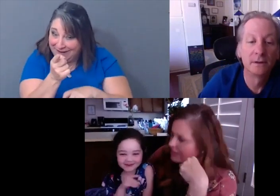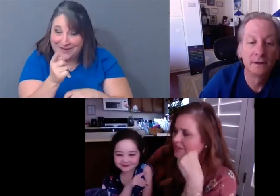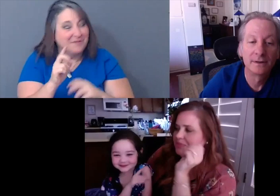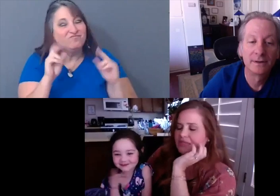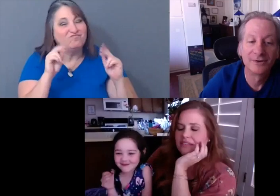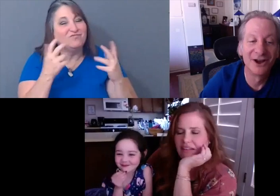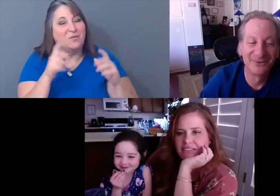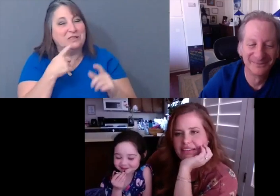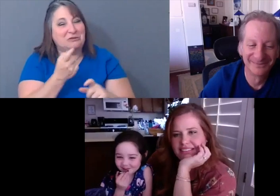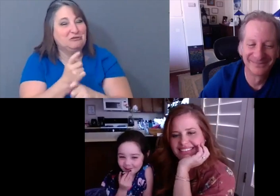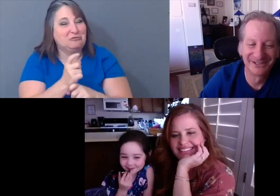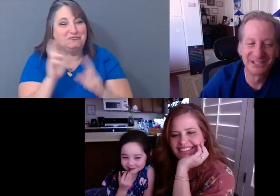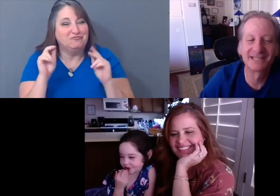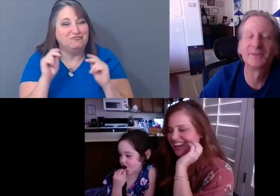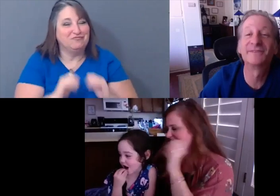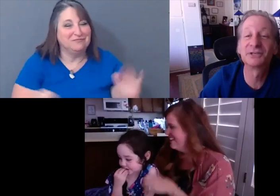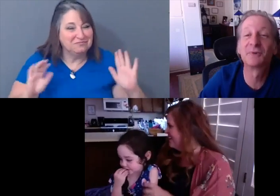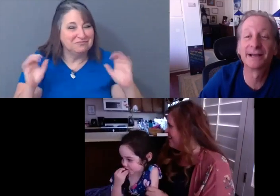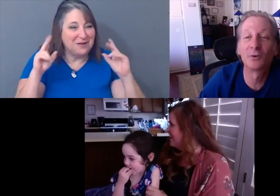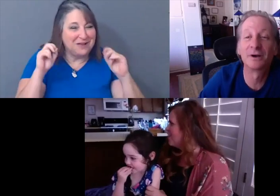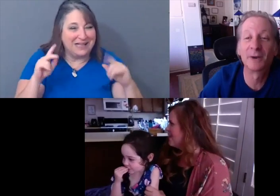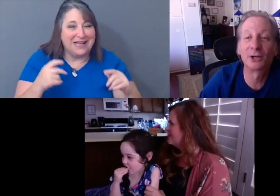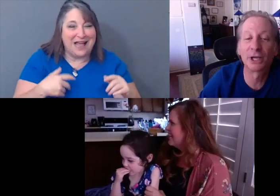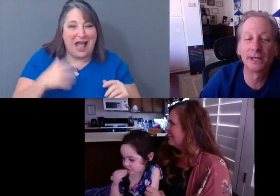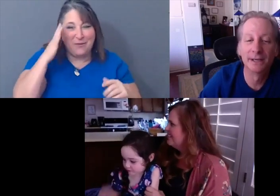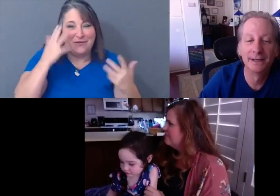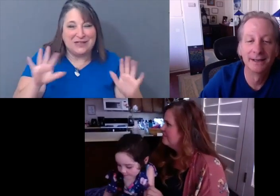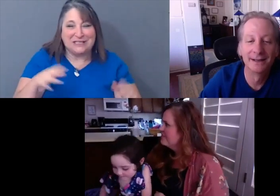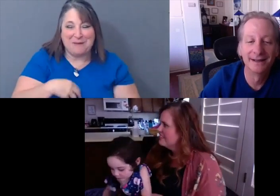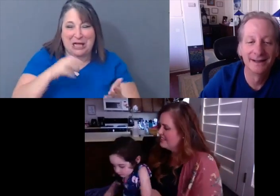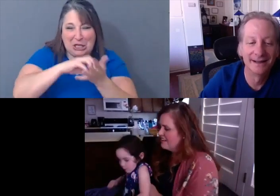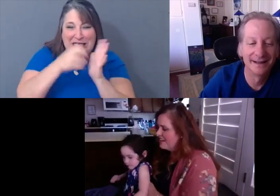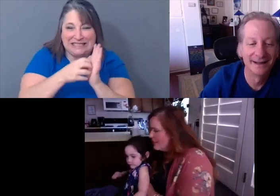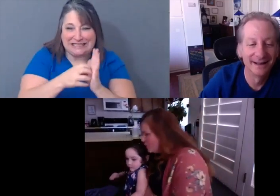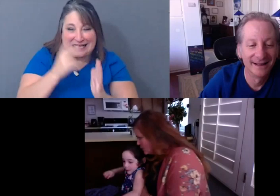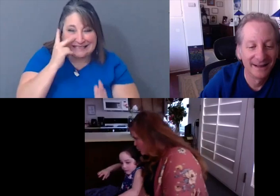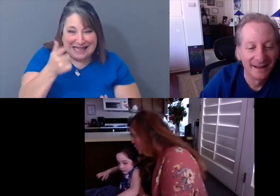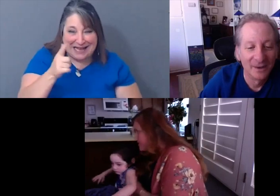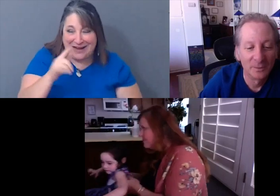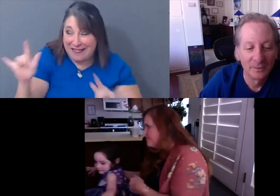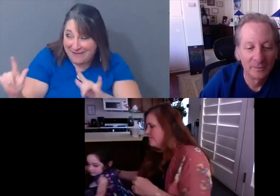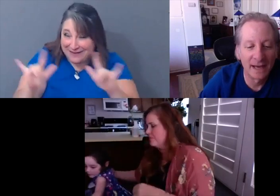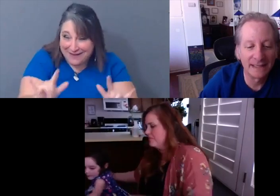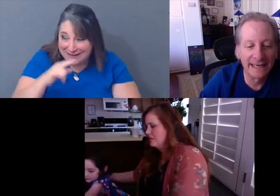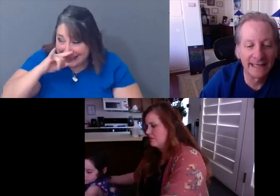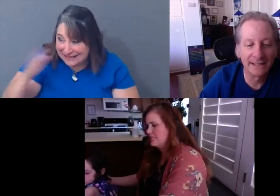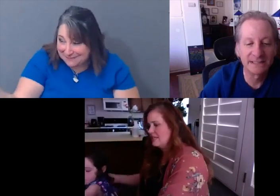No, okay. No. I'm gonna finish my cookie. Love you guys. Run, run, run. Bye Layni.